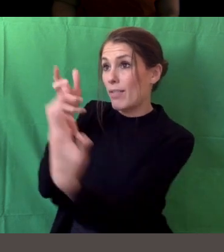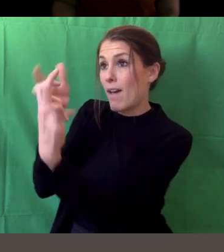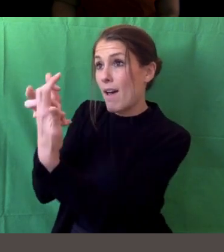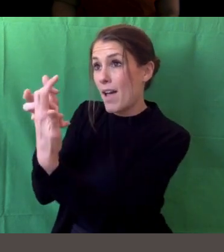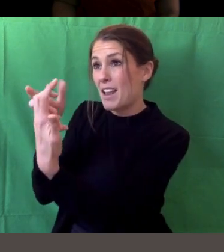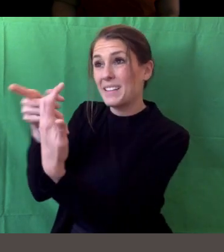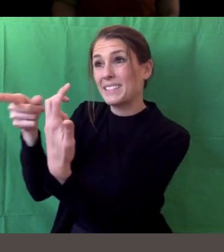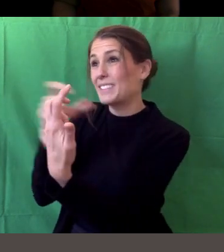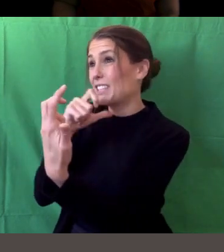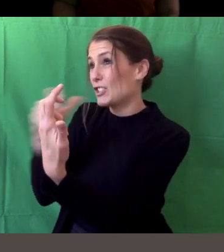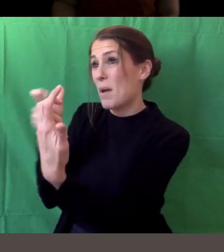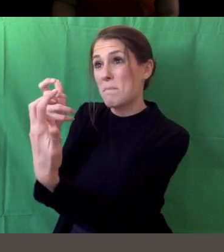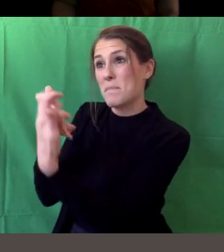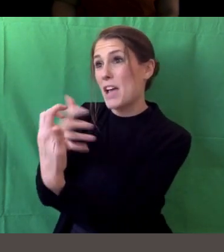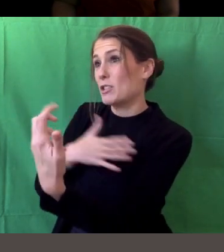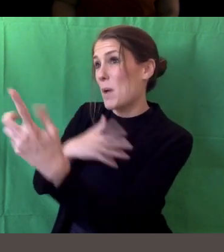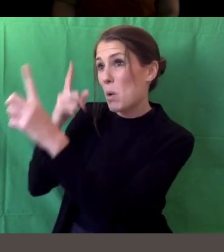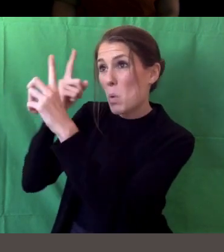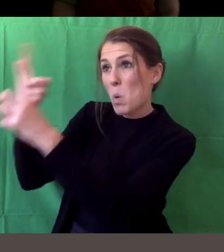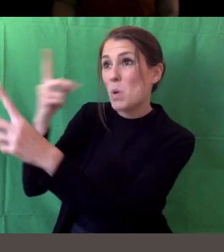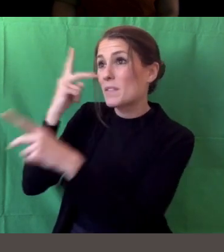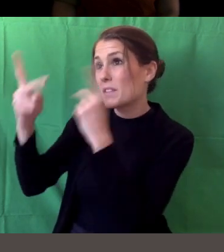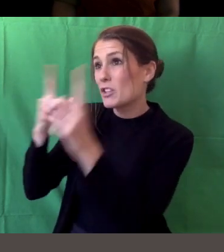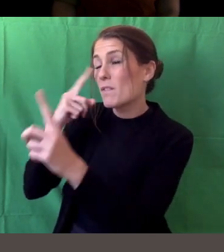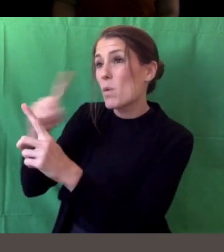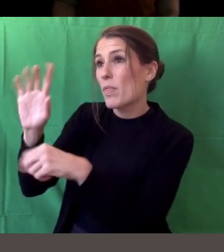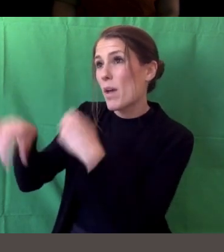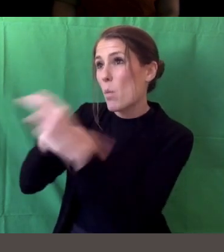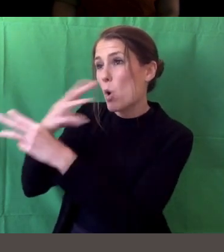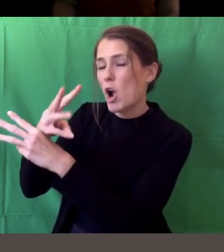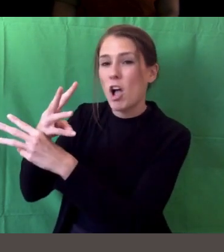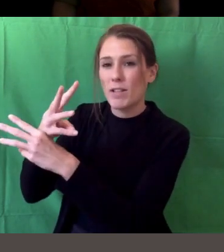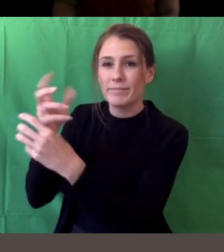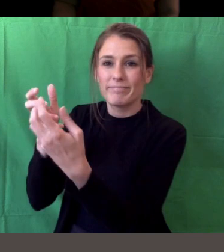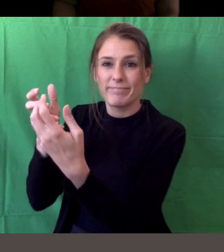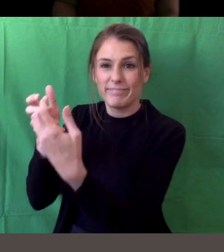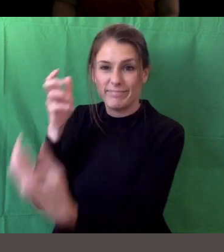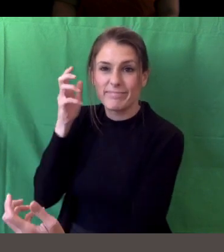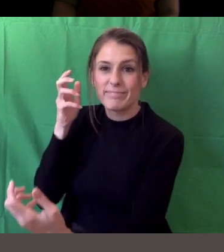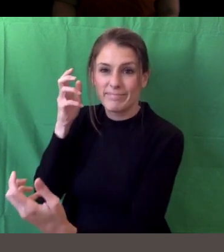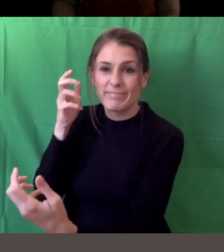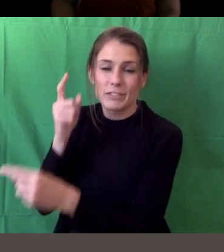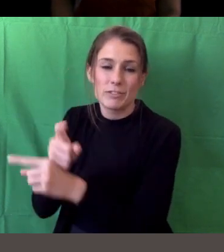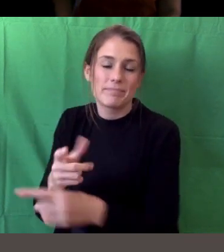So there are options when a community doesn't work for some people.